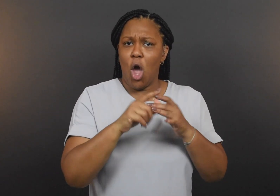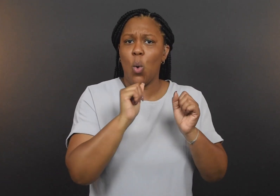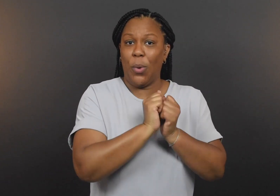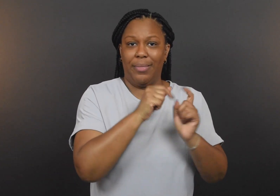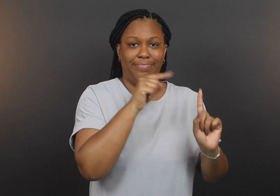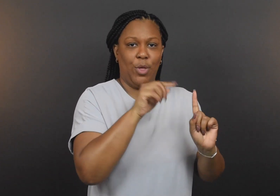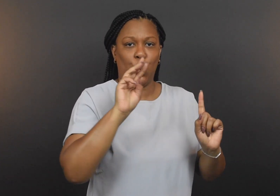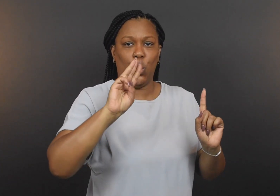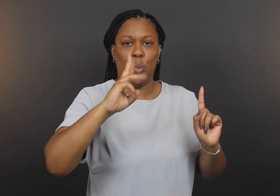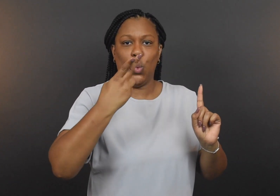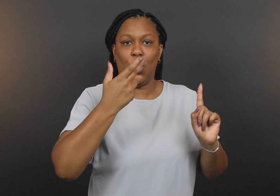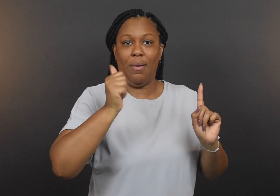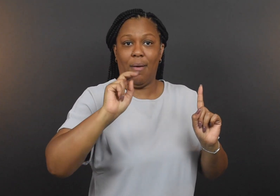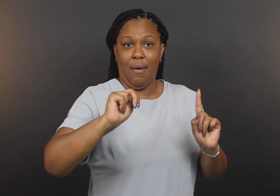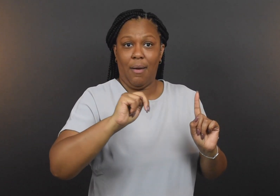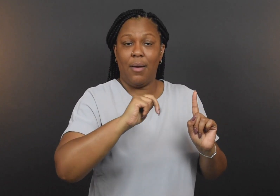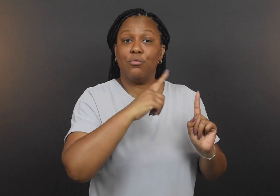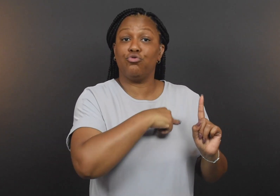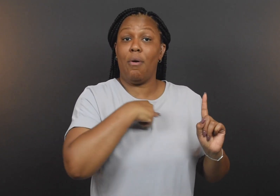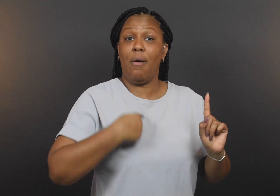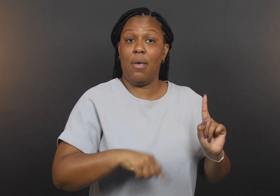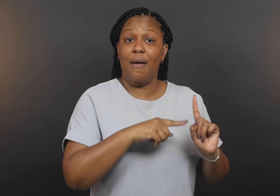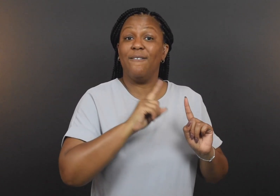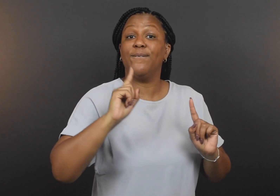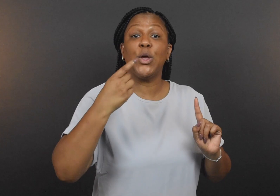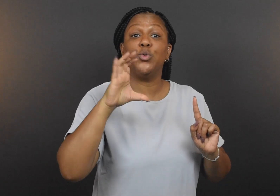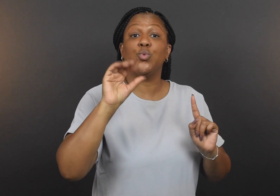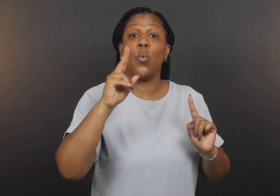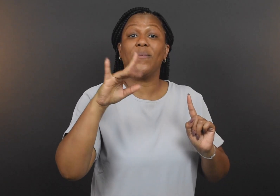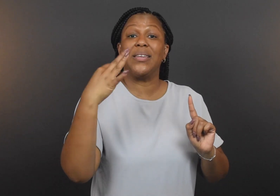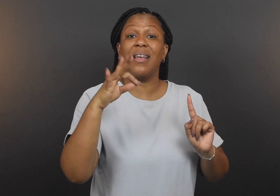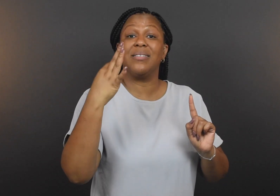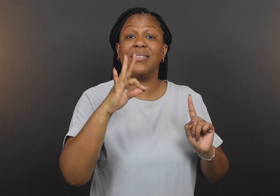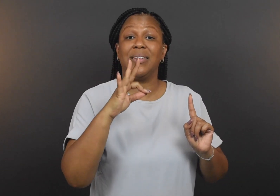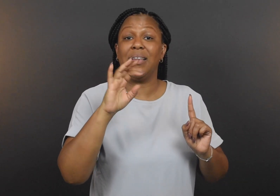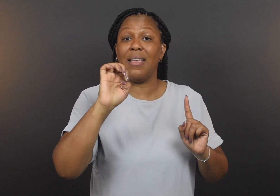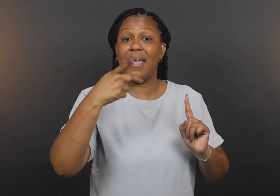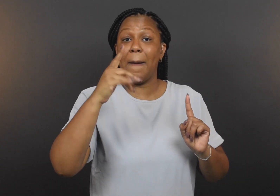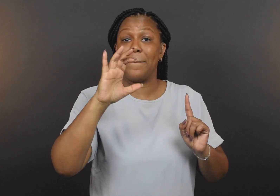The team started with Wuhan, China, the first COVID-19 epicenter.